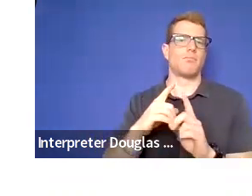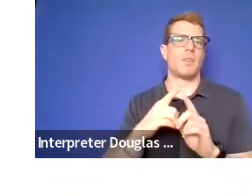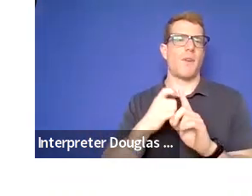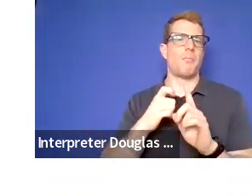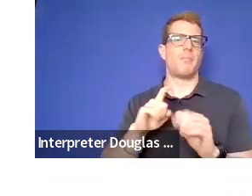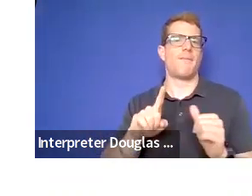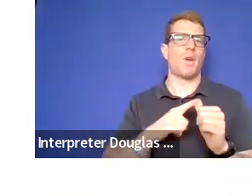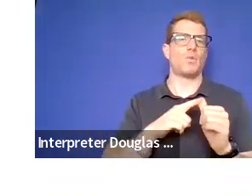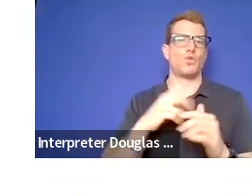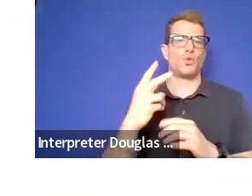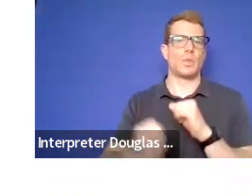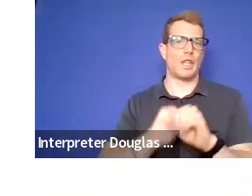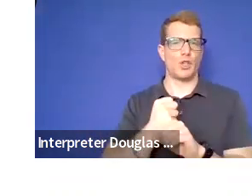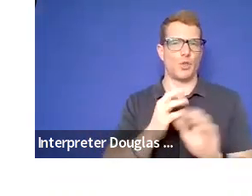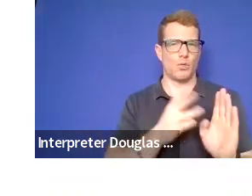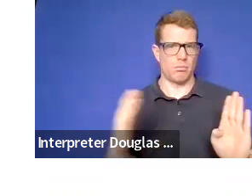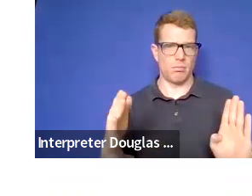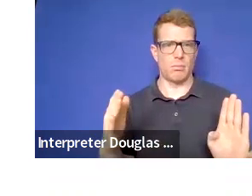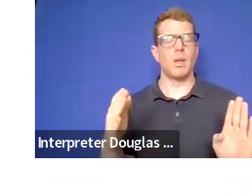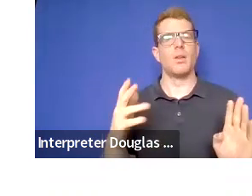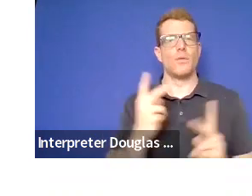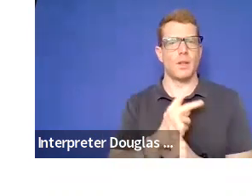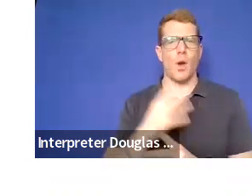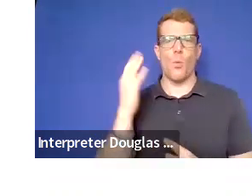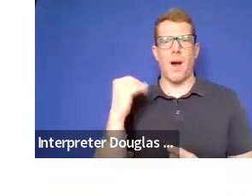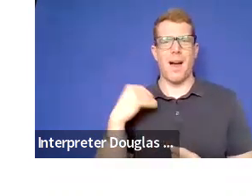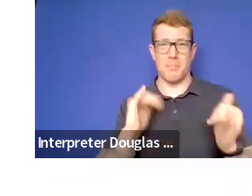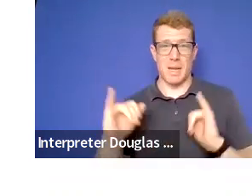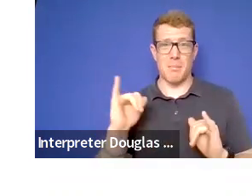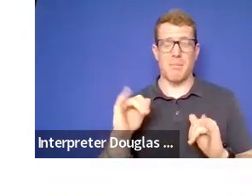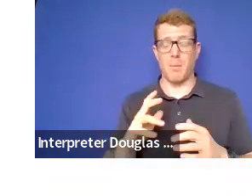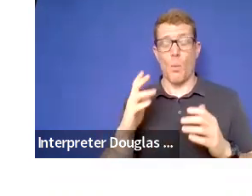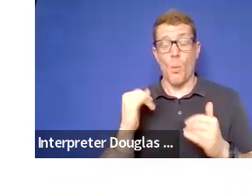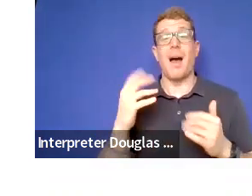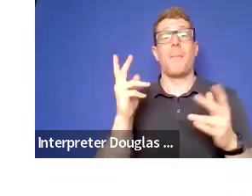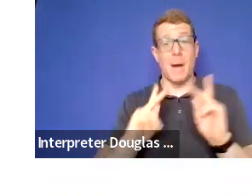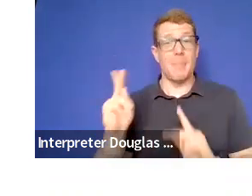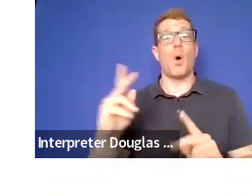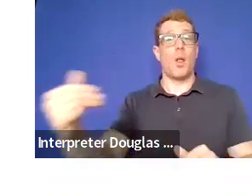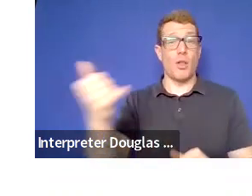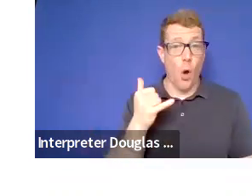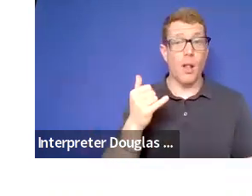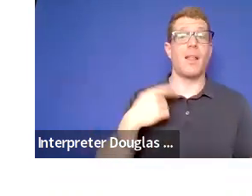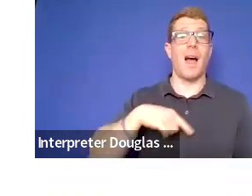Why do people call us at whipa so there's a number of reasons why people call us?